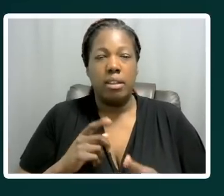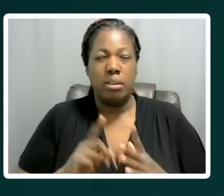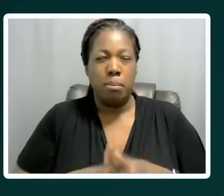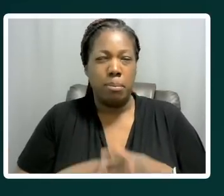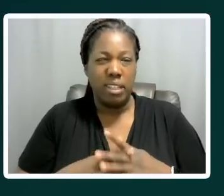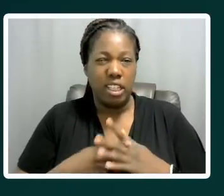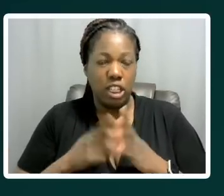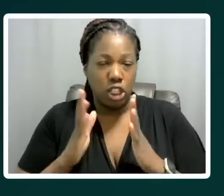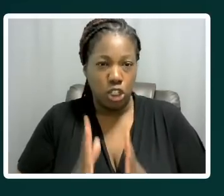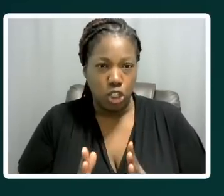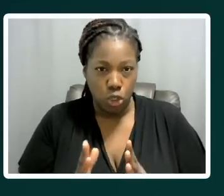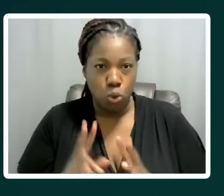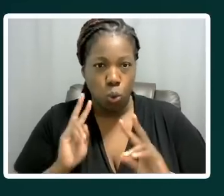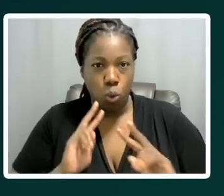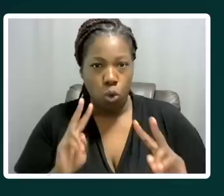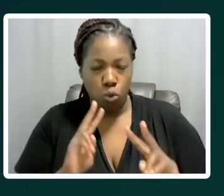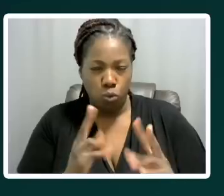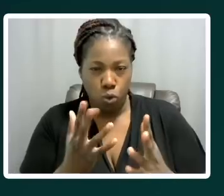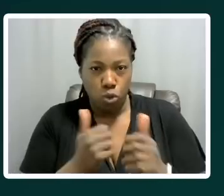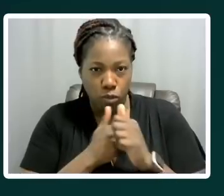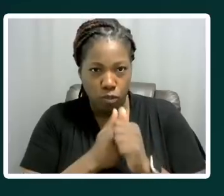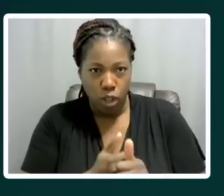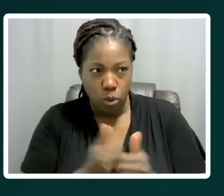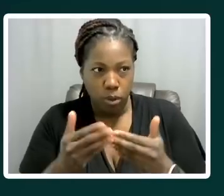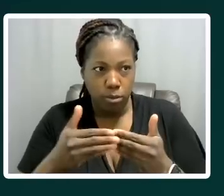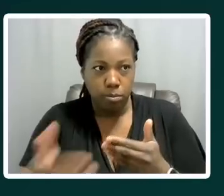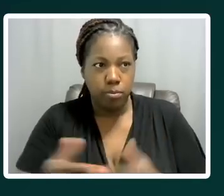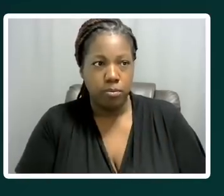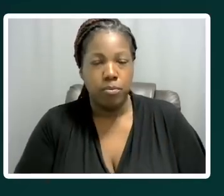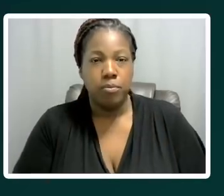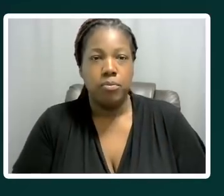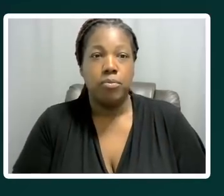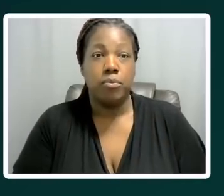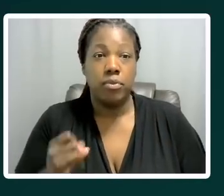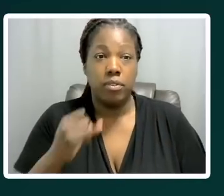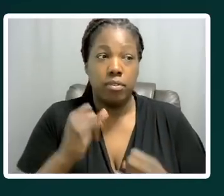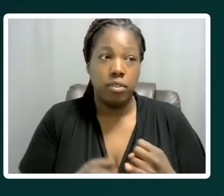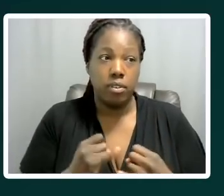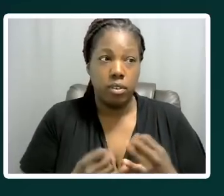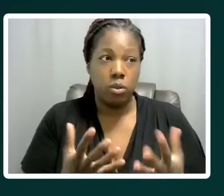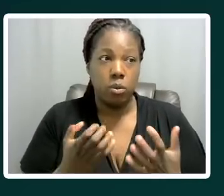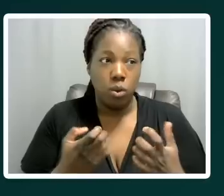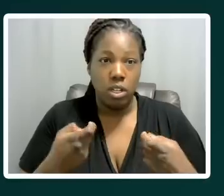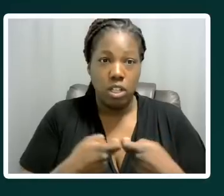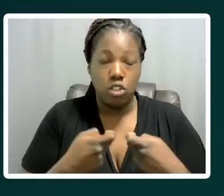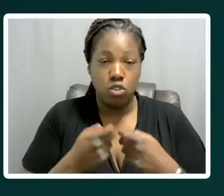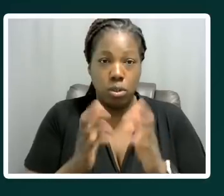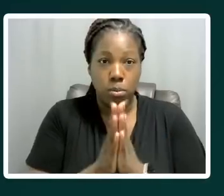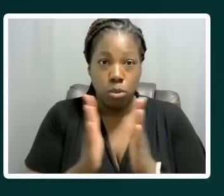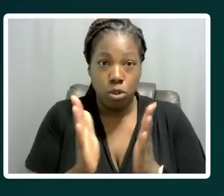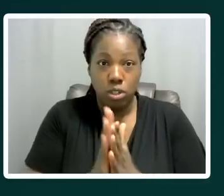looking forward to following in the future. Finally, we want the e-books and videos to be